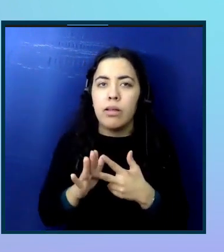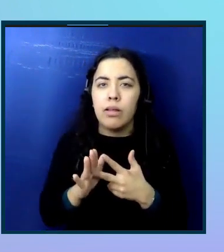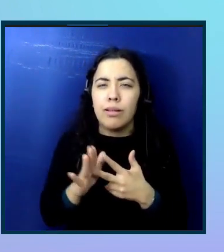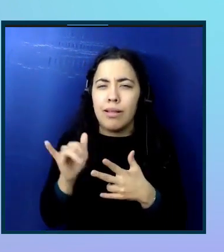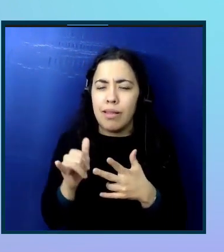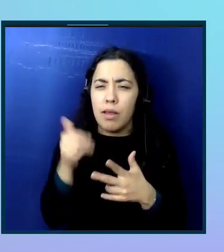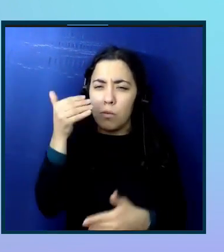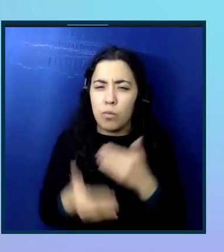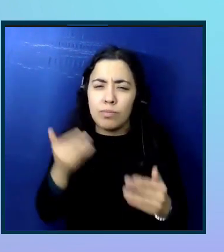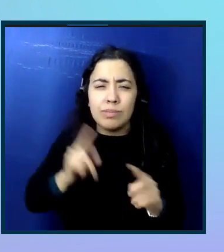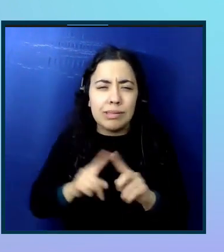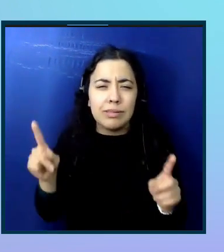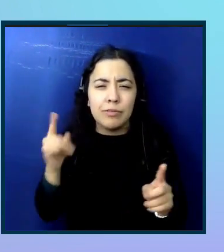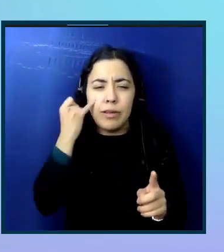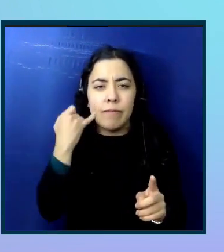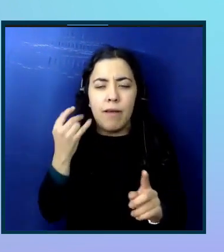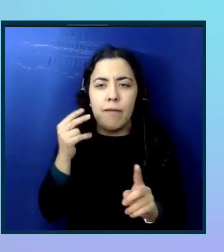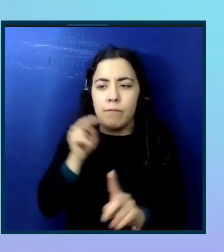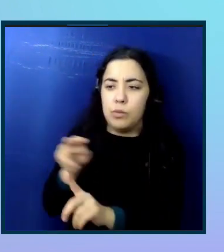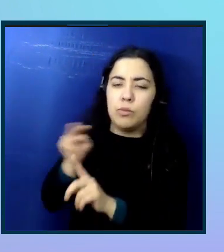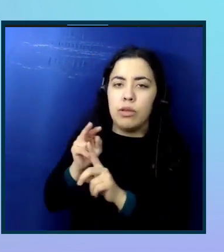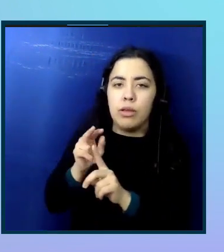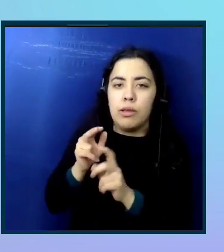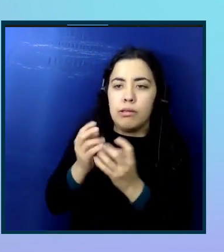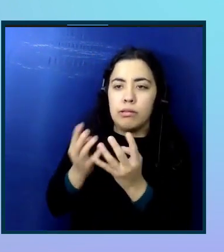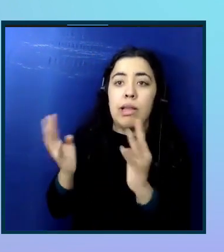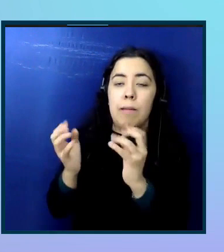when I'm trying to look at different disabilities when designing?